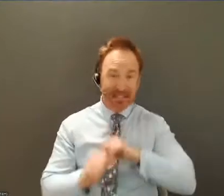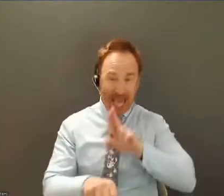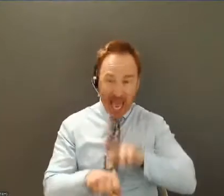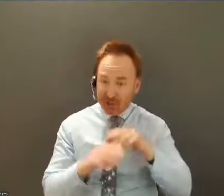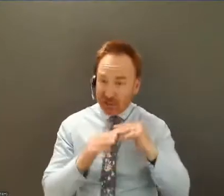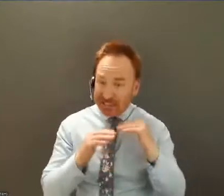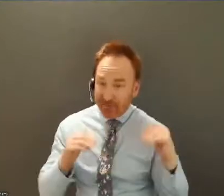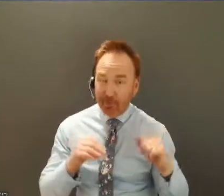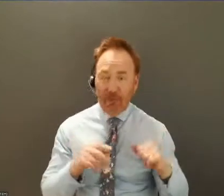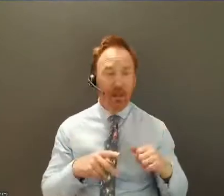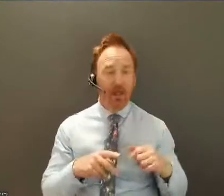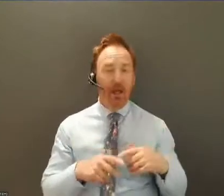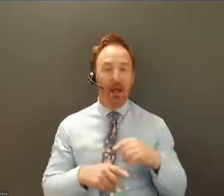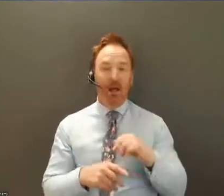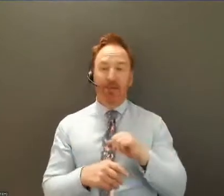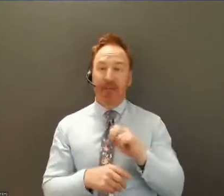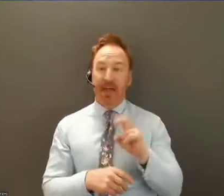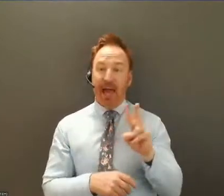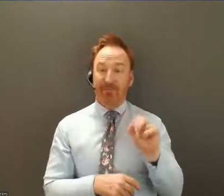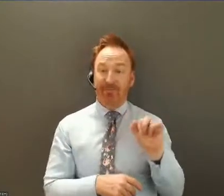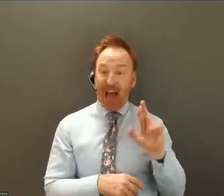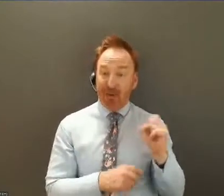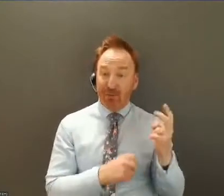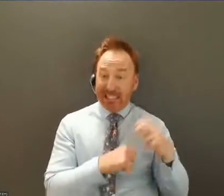do what you can to urge them to